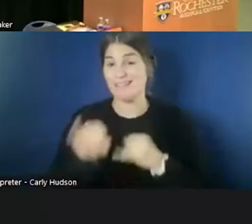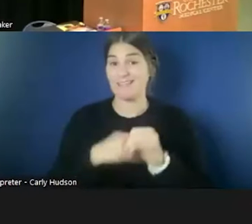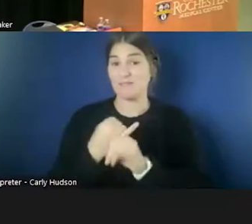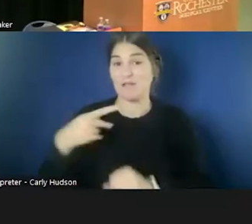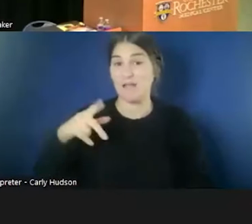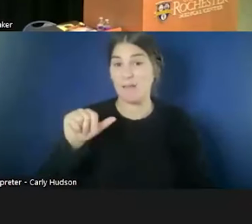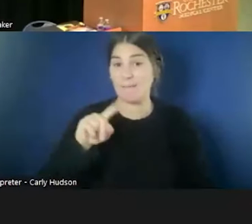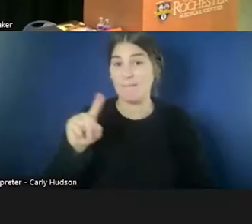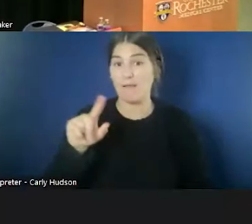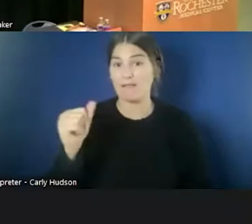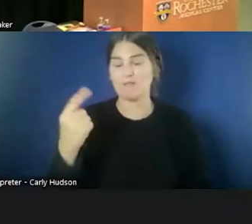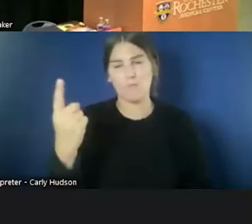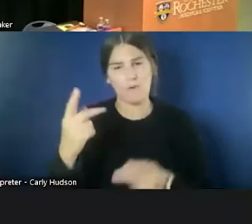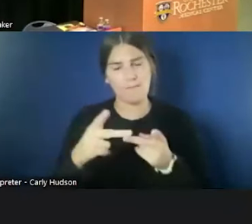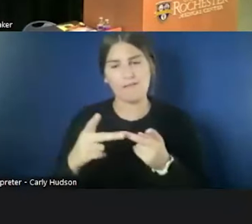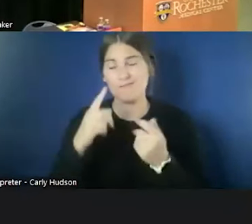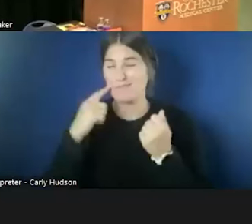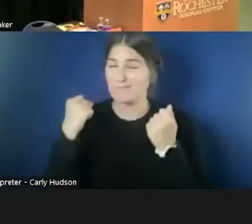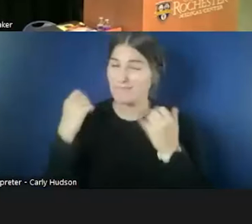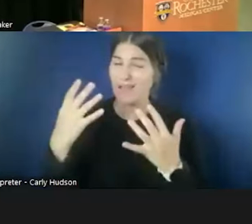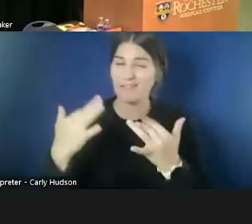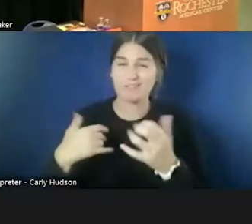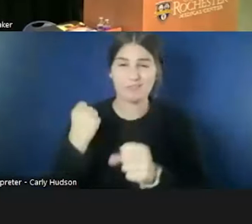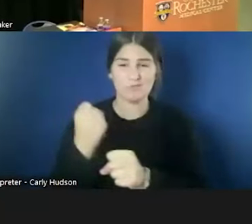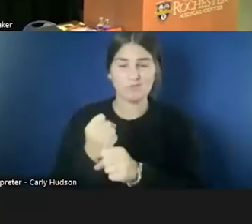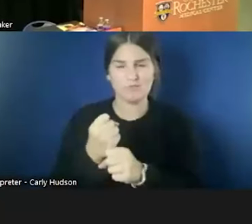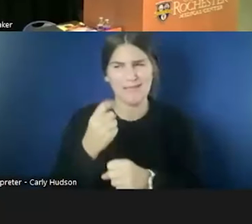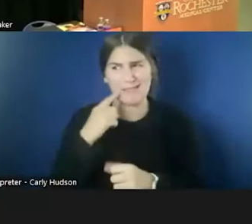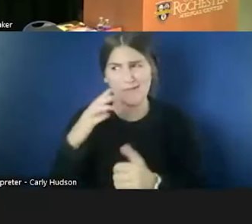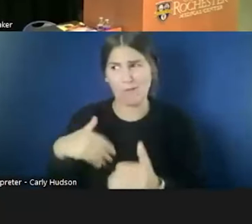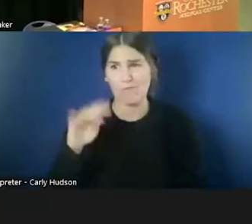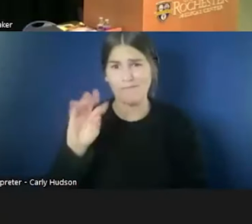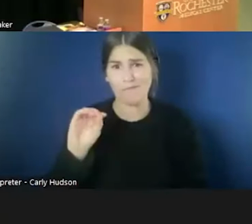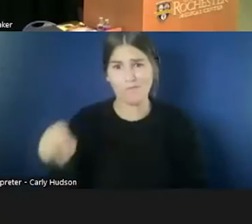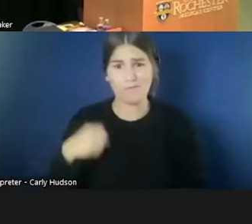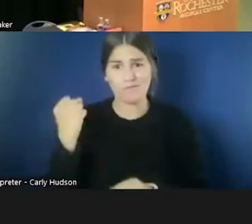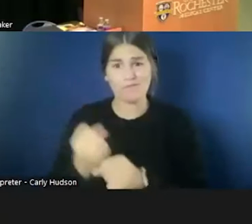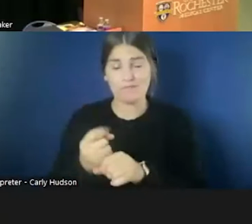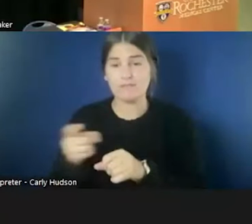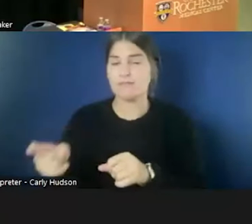of those places that for many years I think it took almost 40 years for that to be turned into